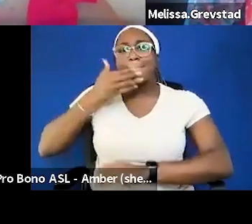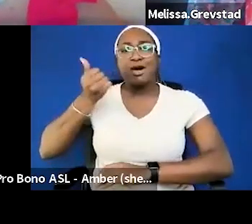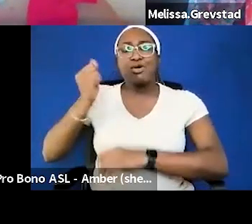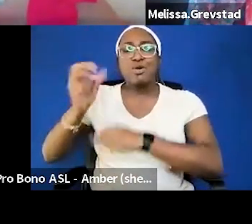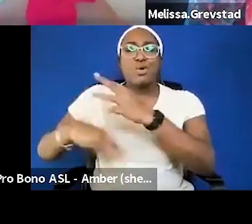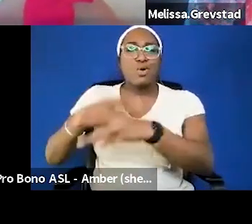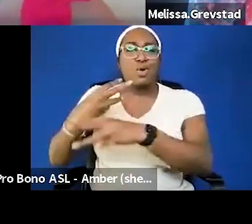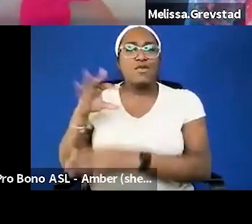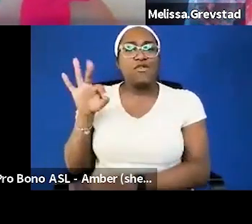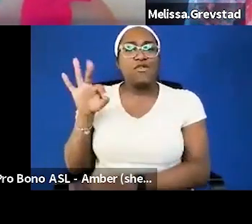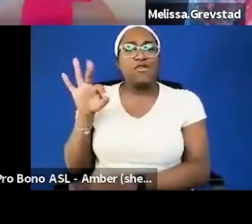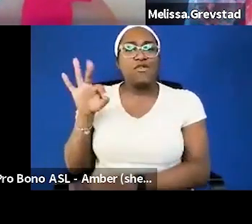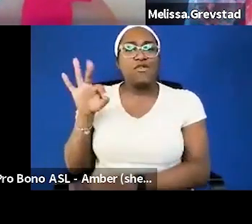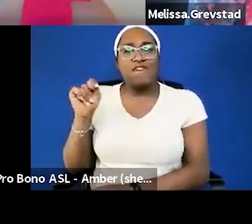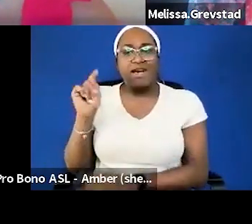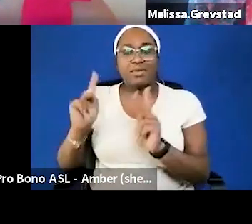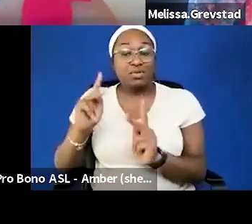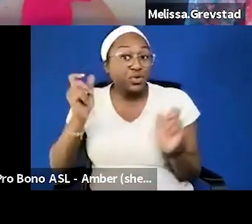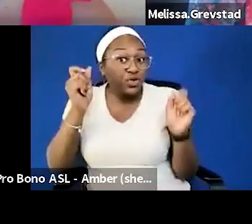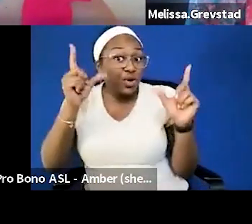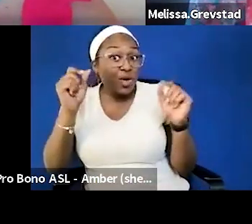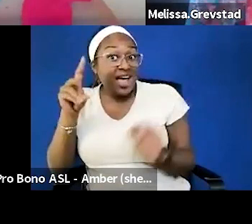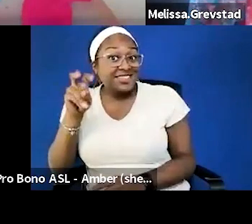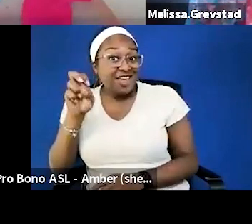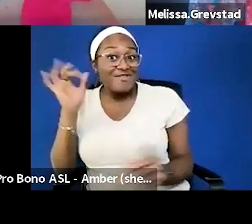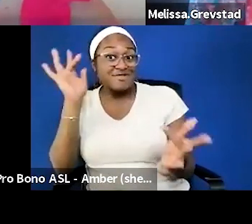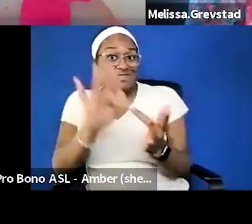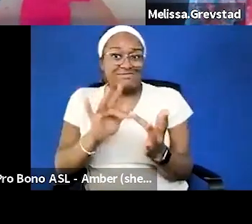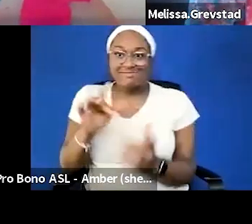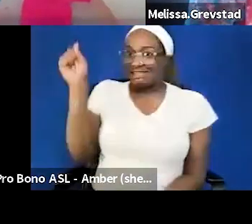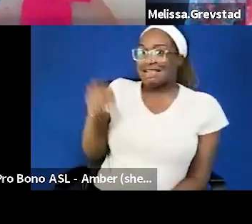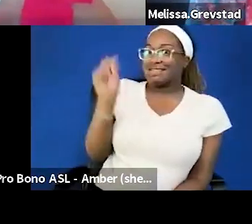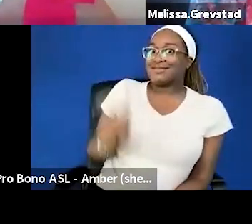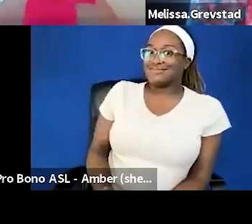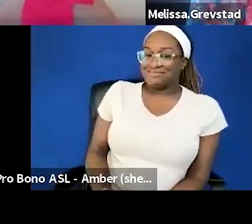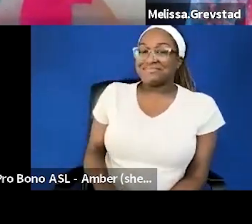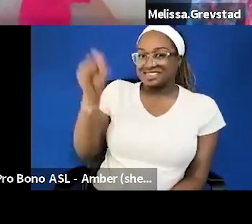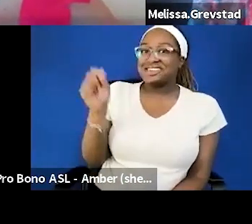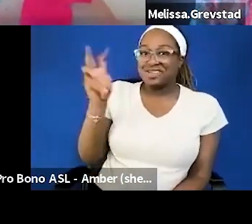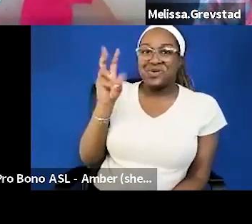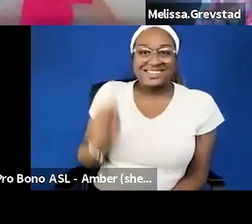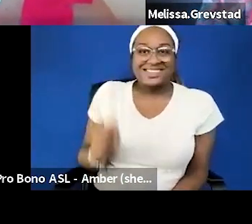Were you surprised when Dove reached out to you, Hannah? Yes. Yes, I was. Wow.